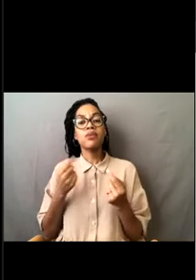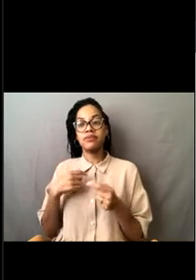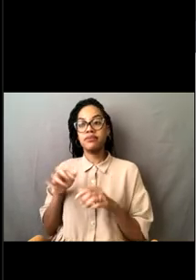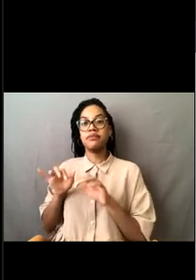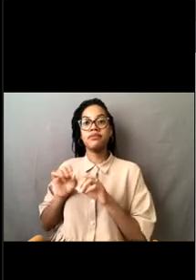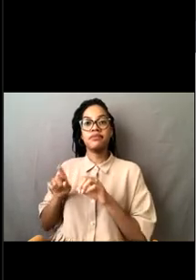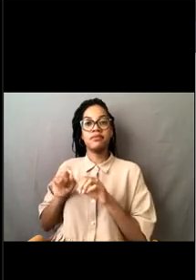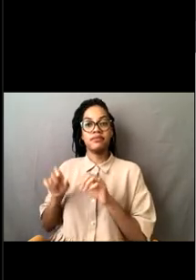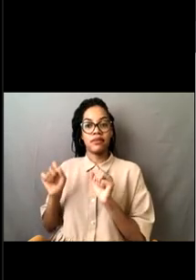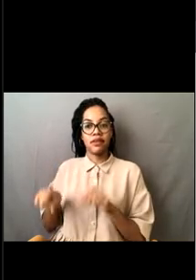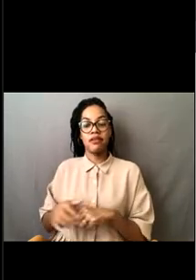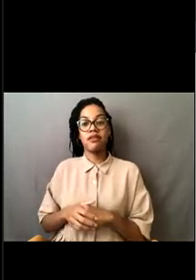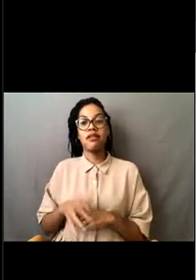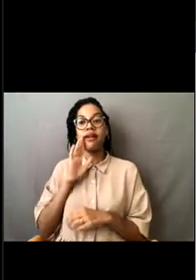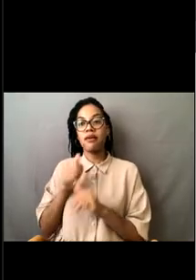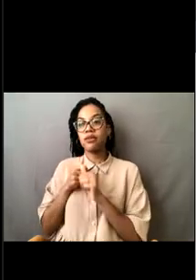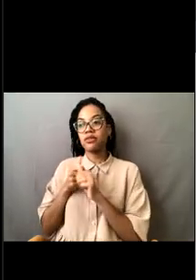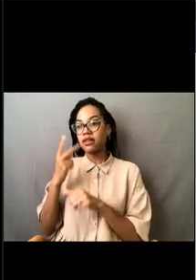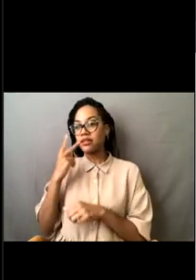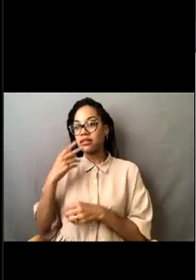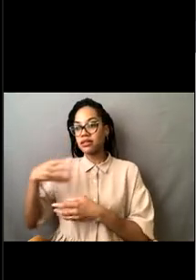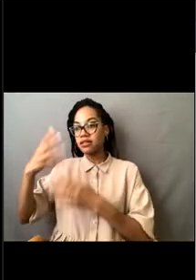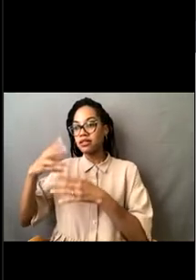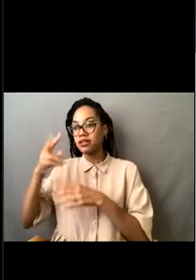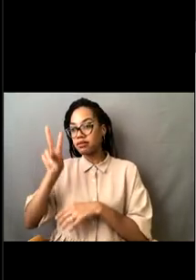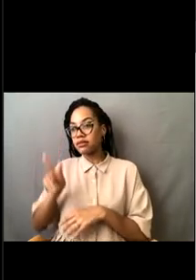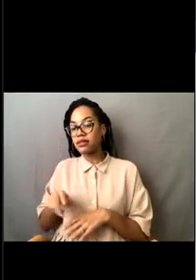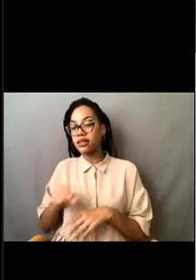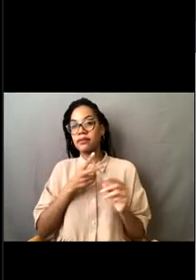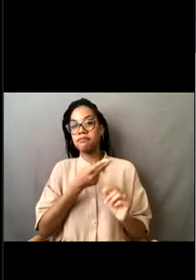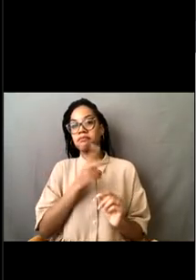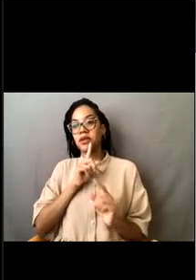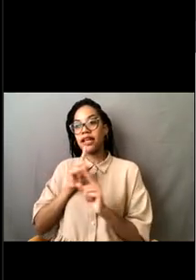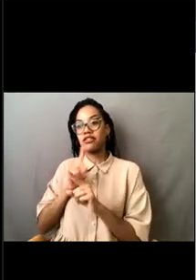and Caroline and Ashley will stop every now and then and answer for you. We might not get to all of them,